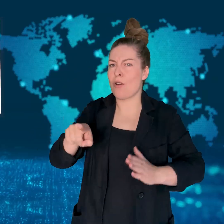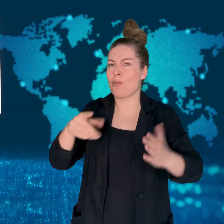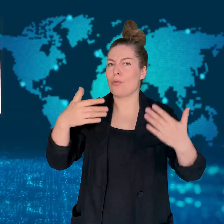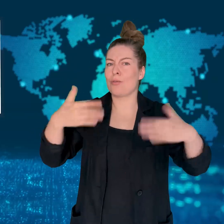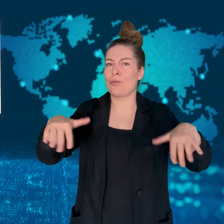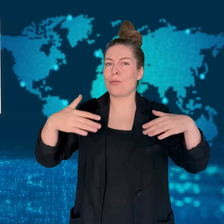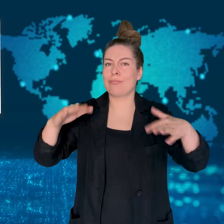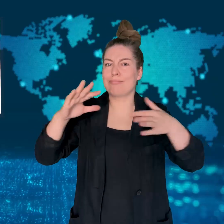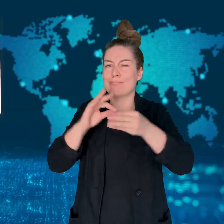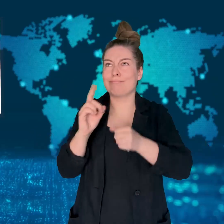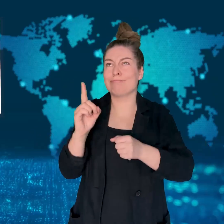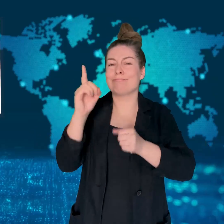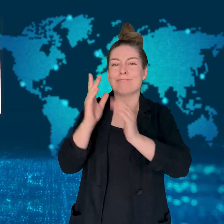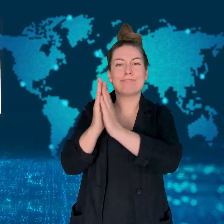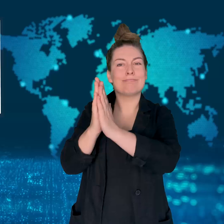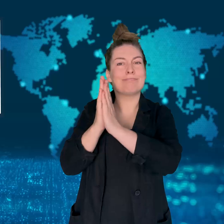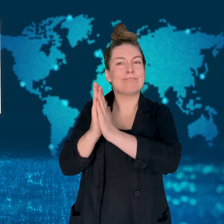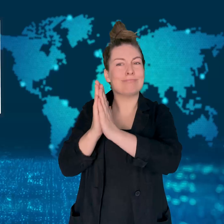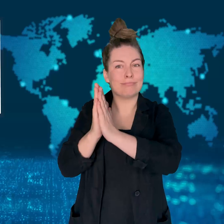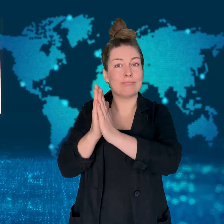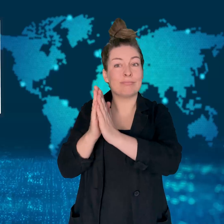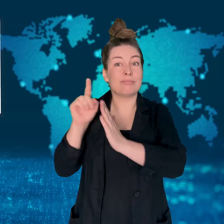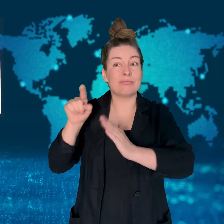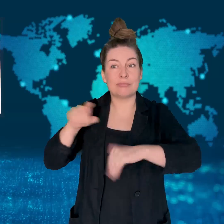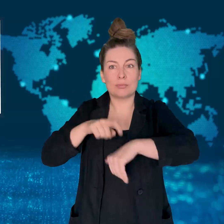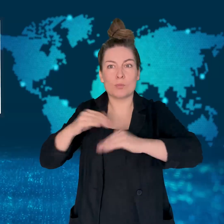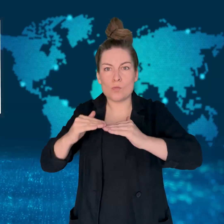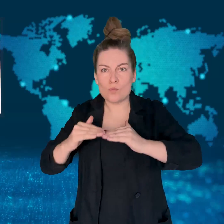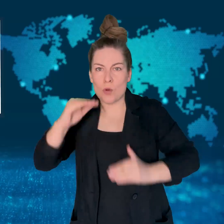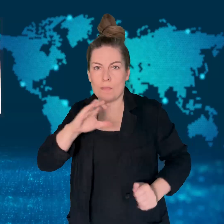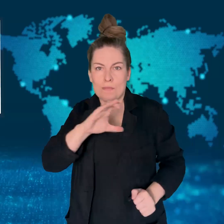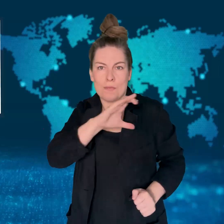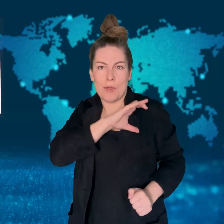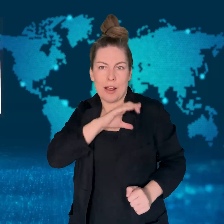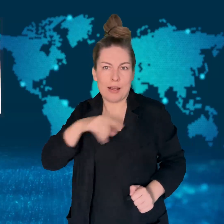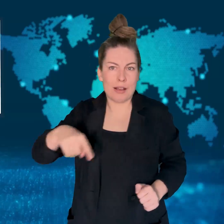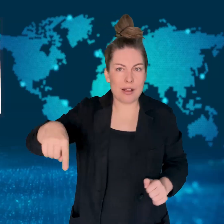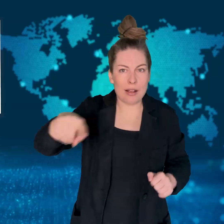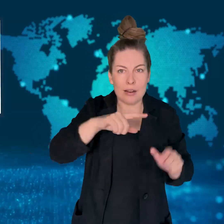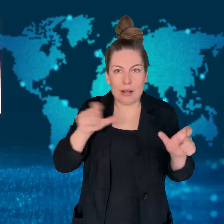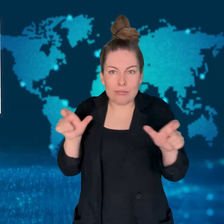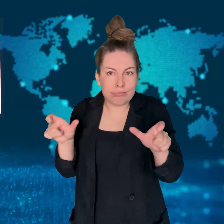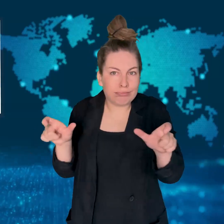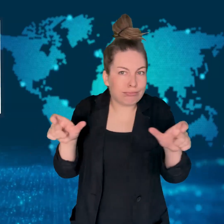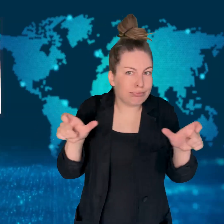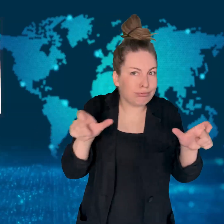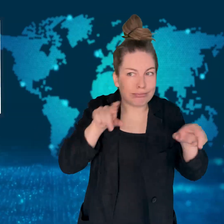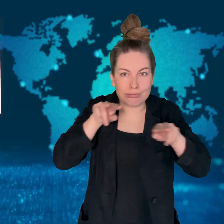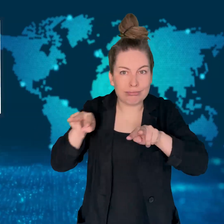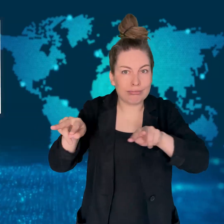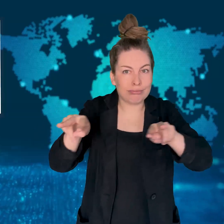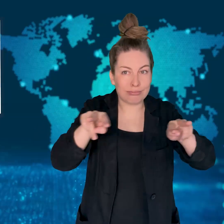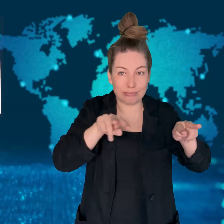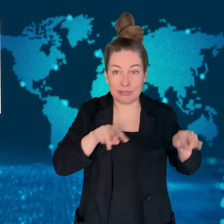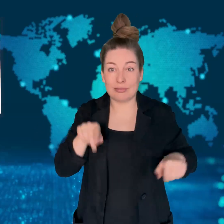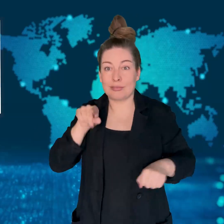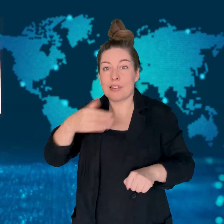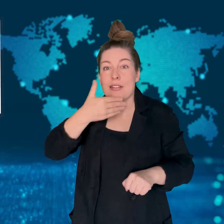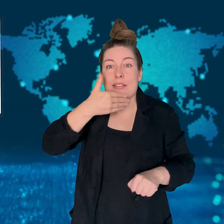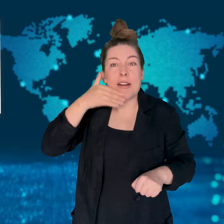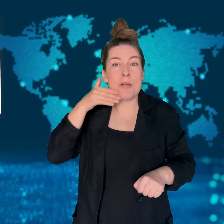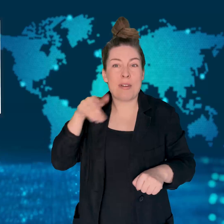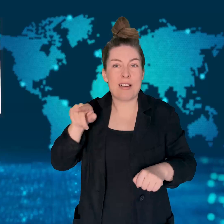their policing during Ramadan.